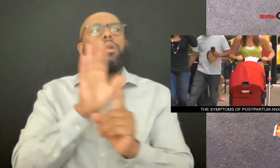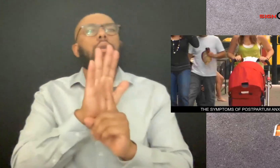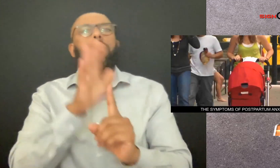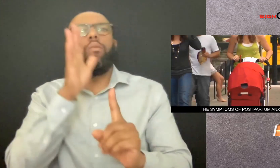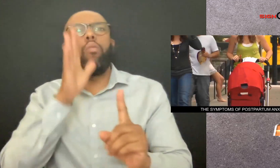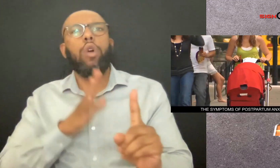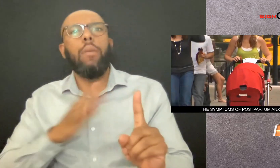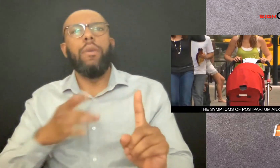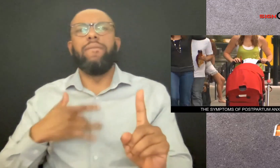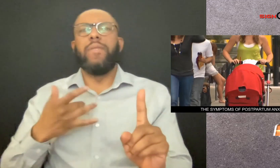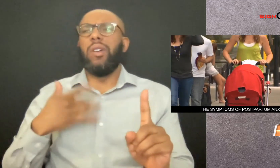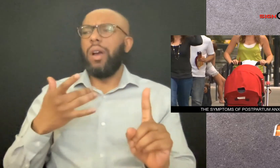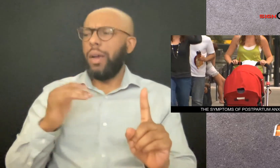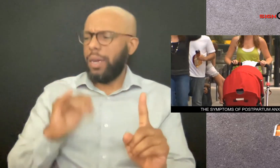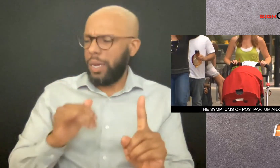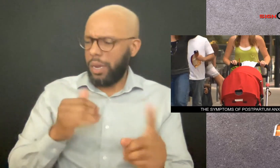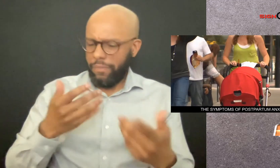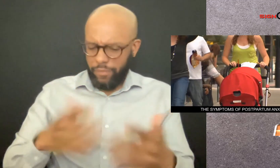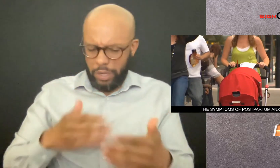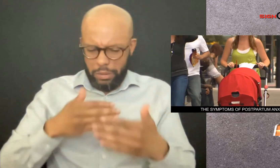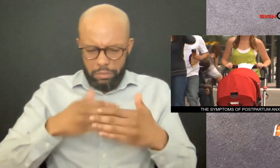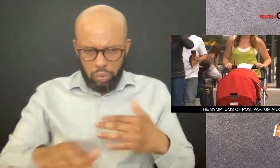Is the depression a woman feels after childbirth?